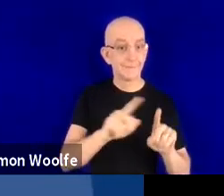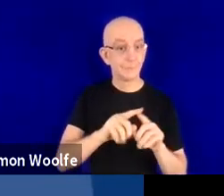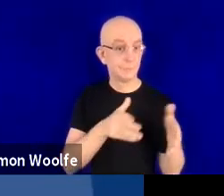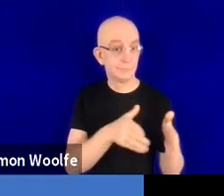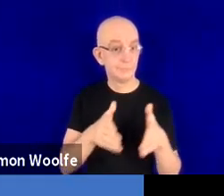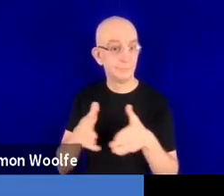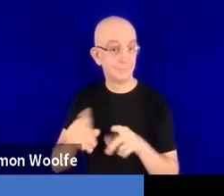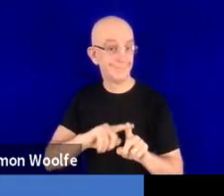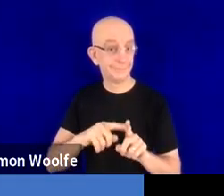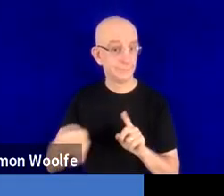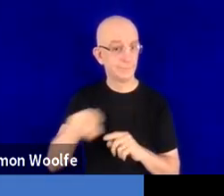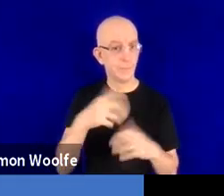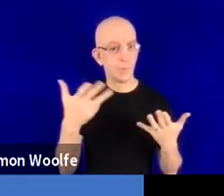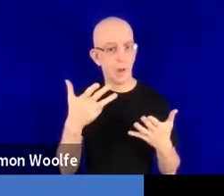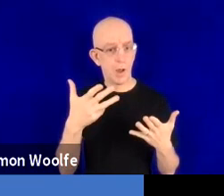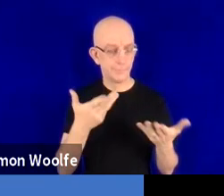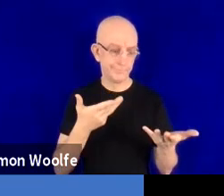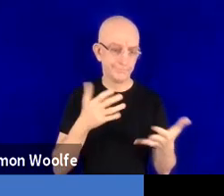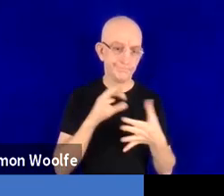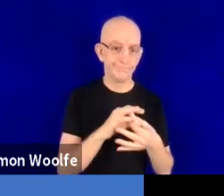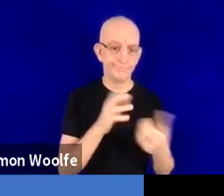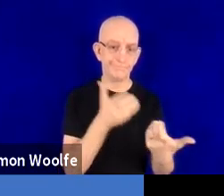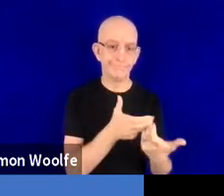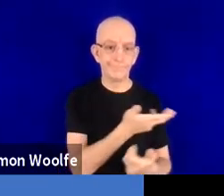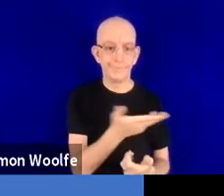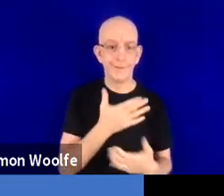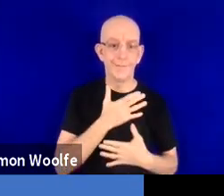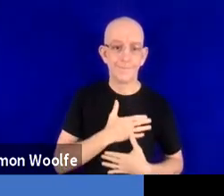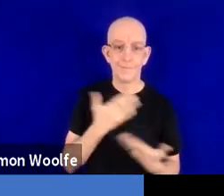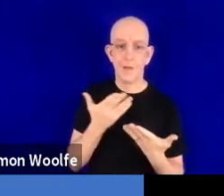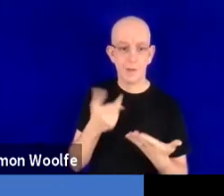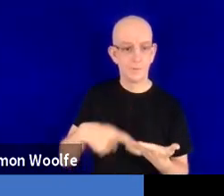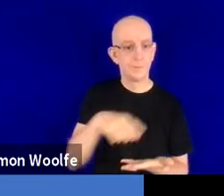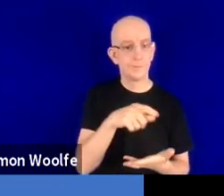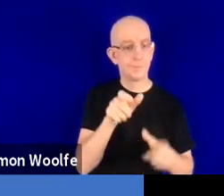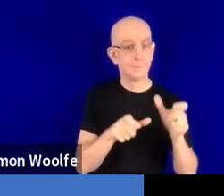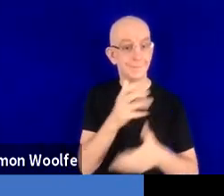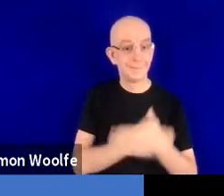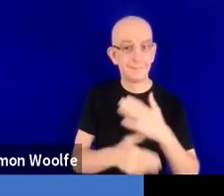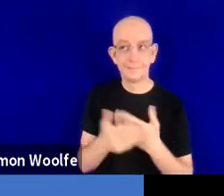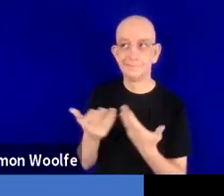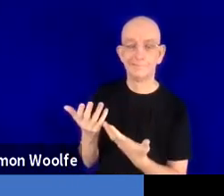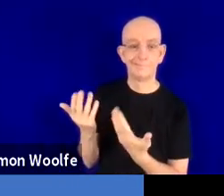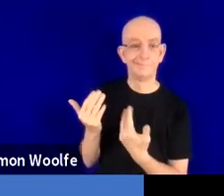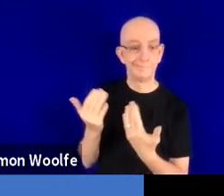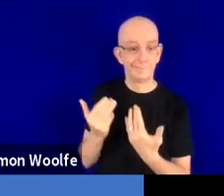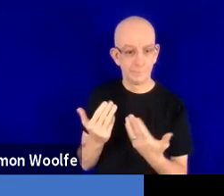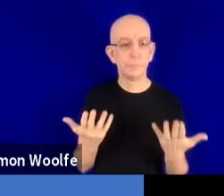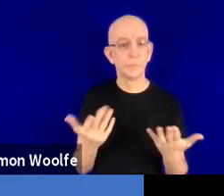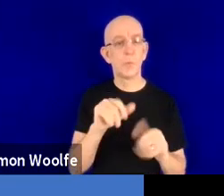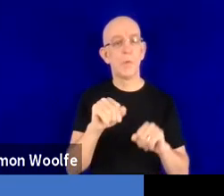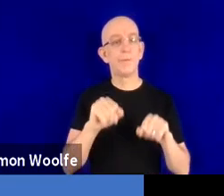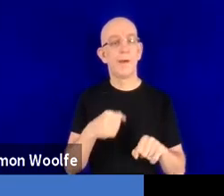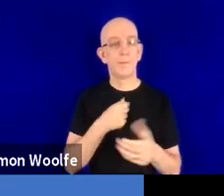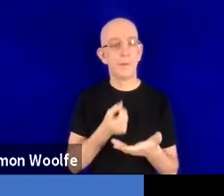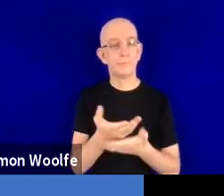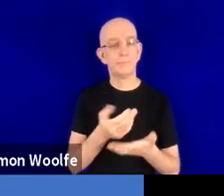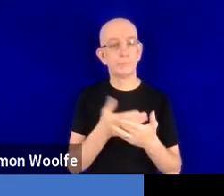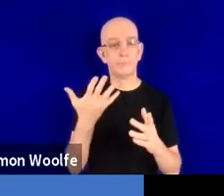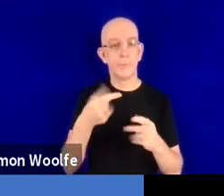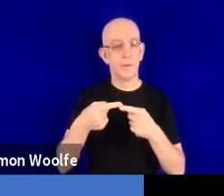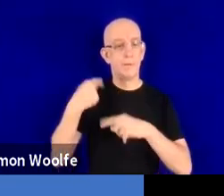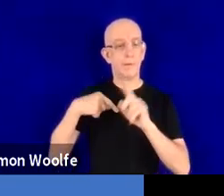So just to kind of give a little bit of background in terms of the context for this piece and what I'm going to hopefully, quite briefly cover today